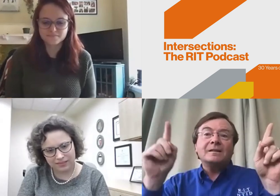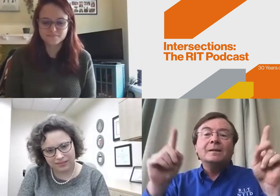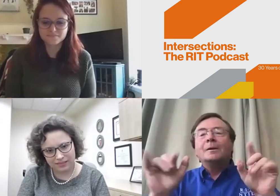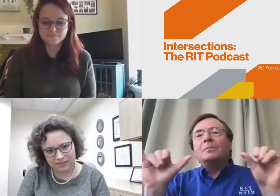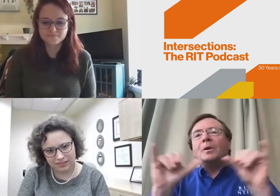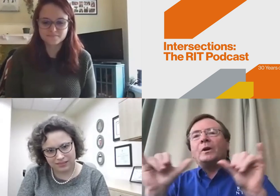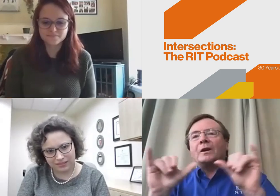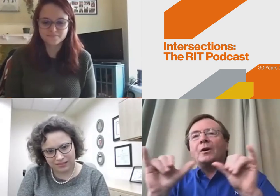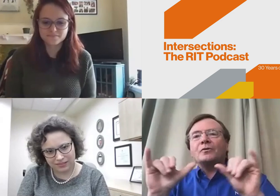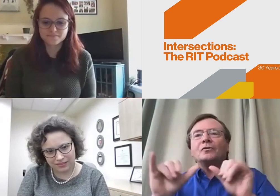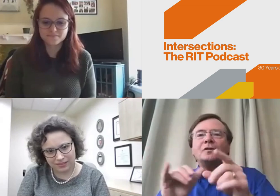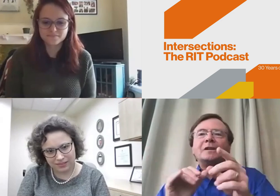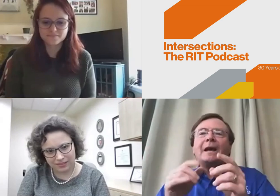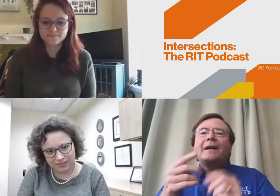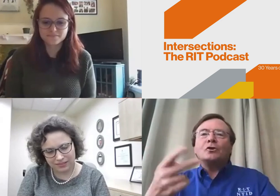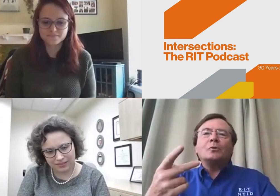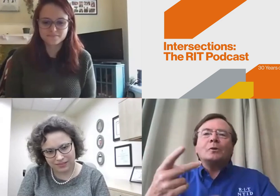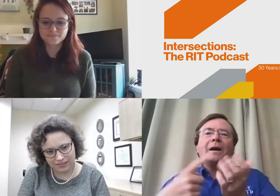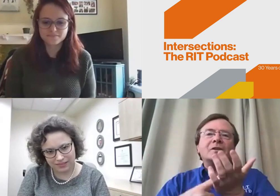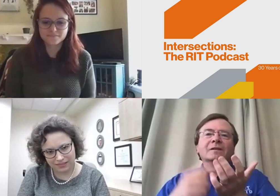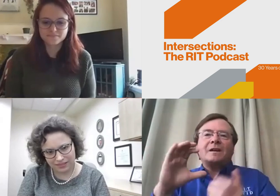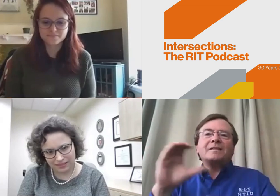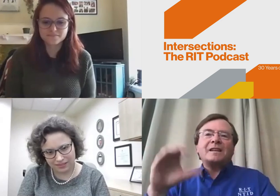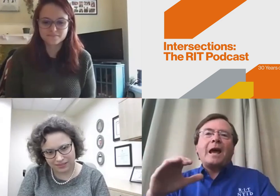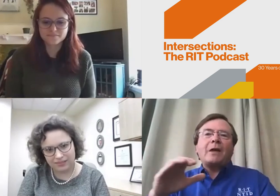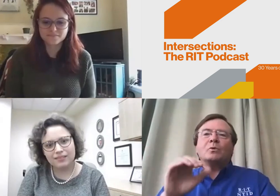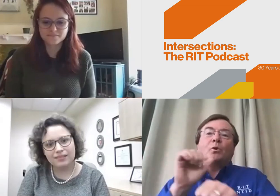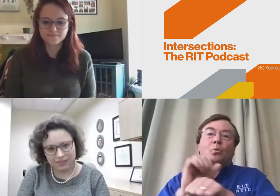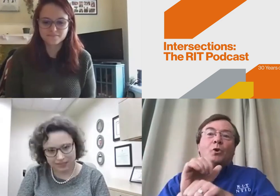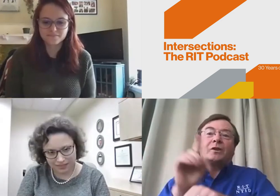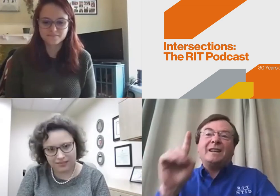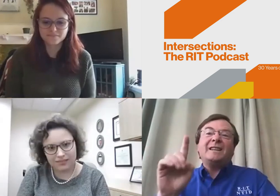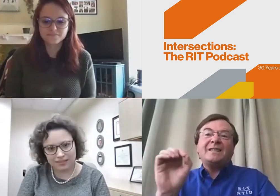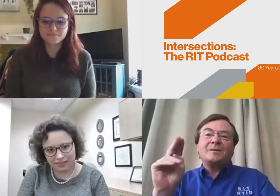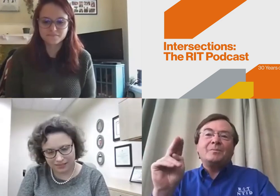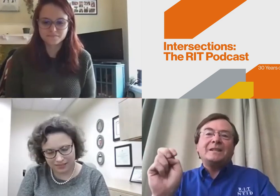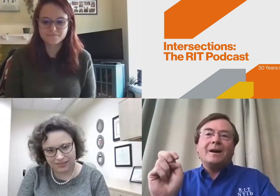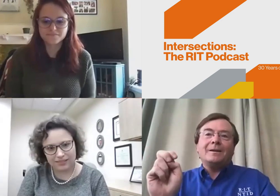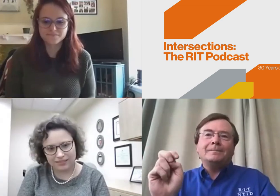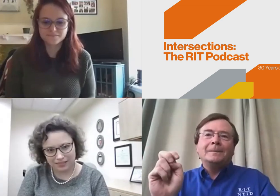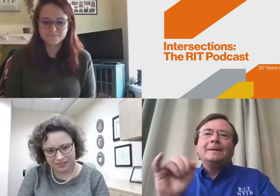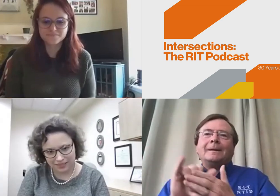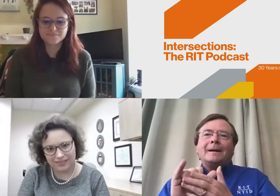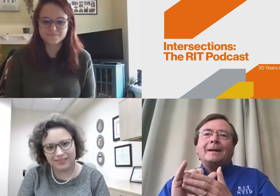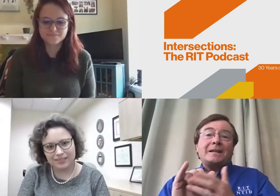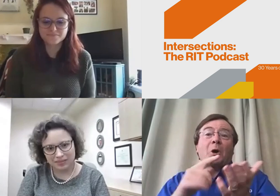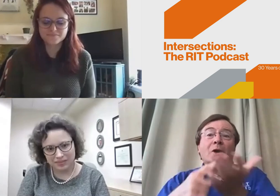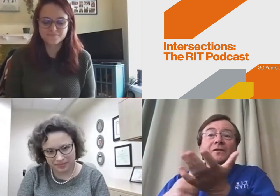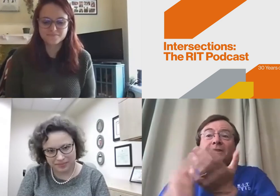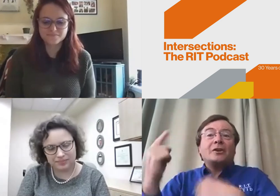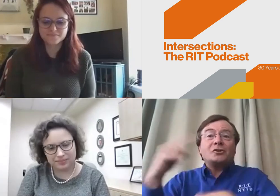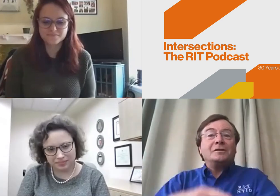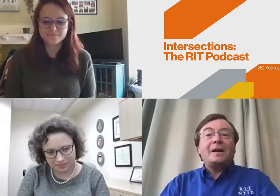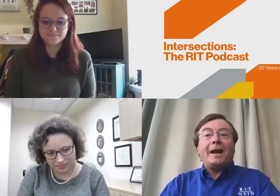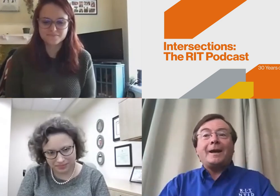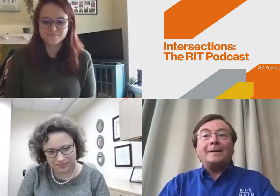But we can also see, as you and I have discussed Catherine, the work that needs to be done, and that's part of the discussion today.